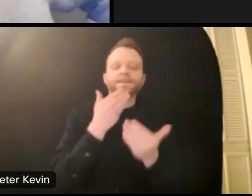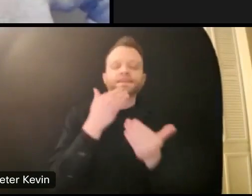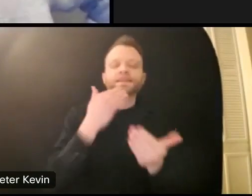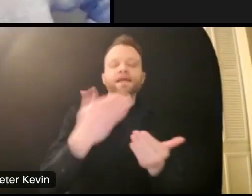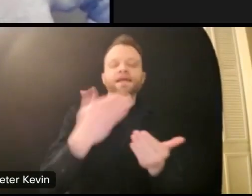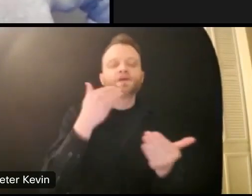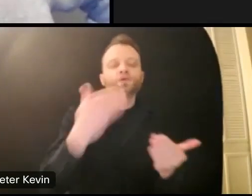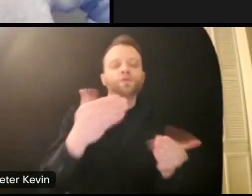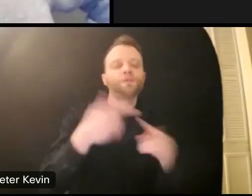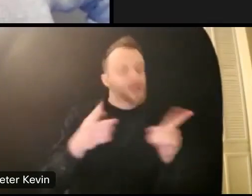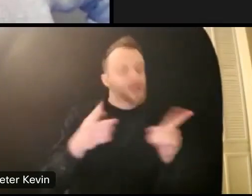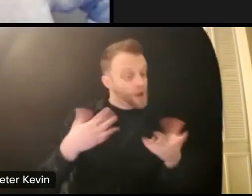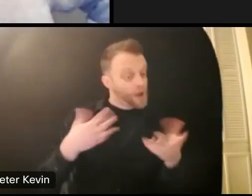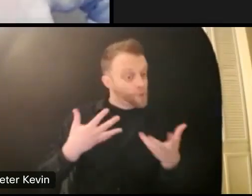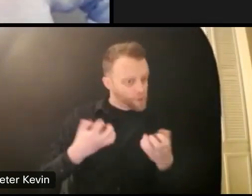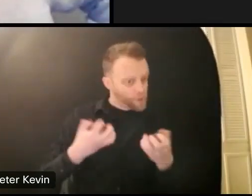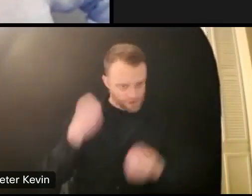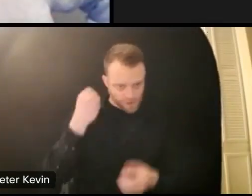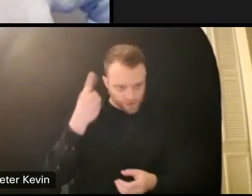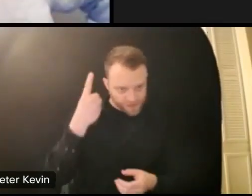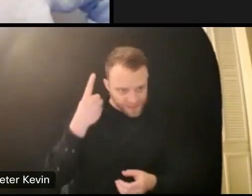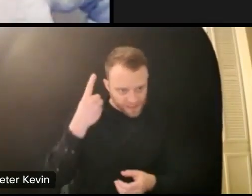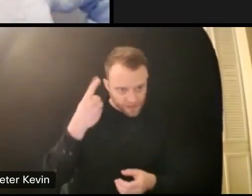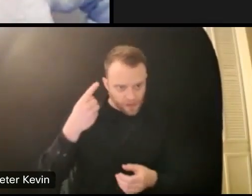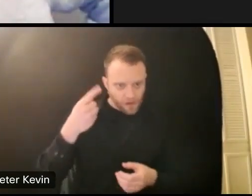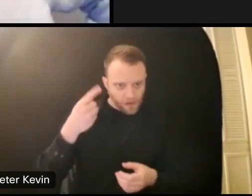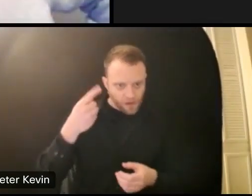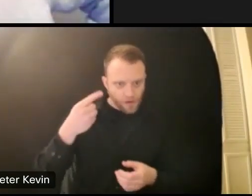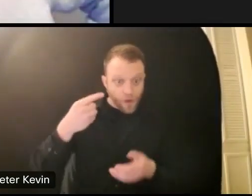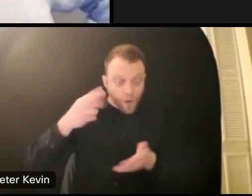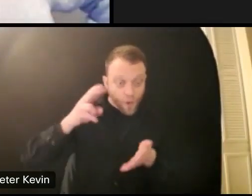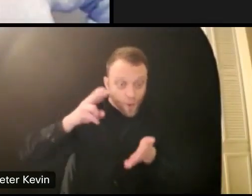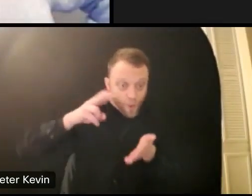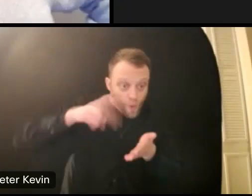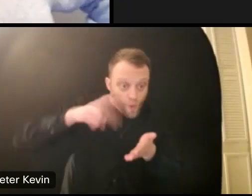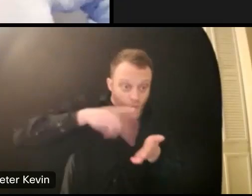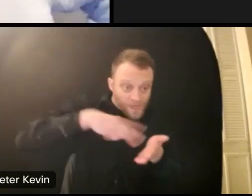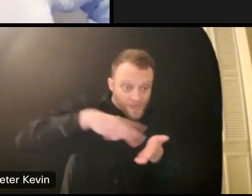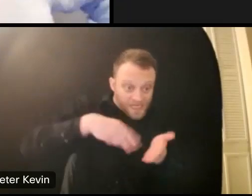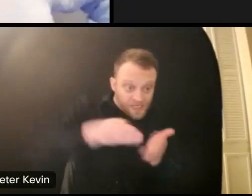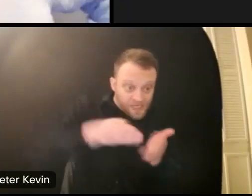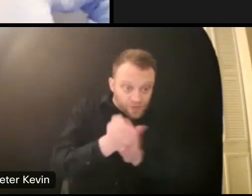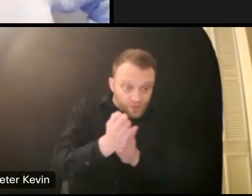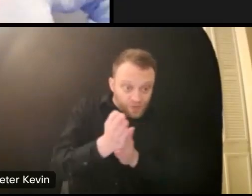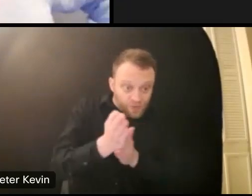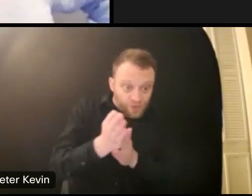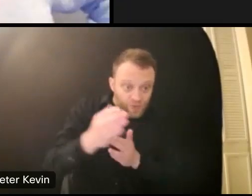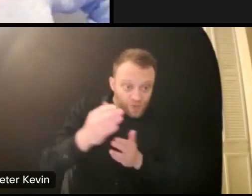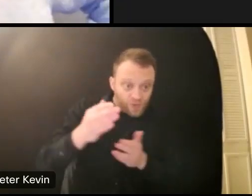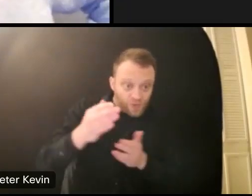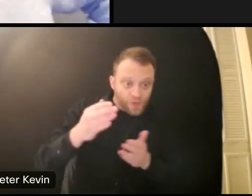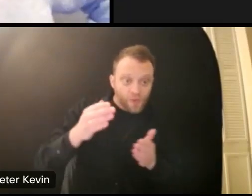to understand is just where I should look for understanding. I know I can't call someone.